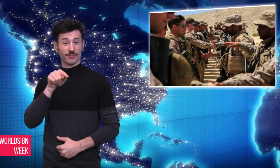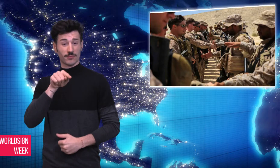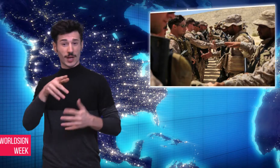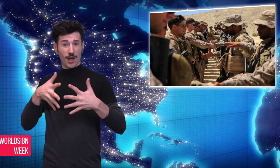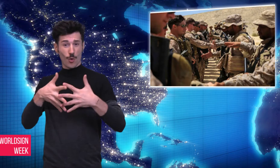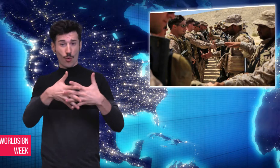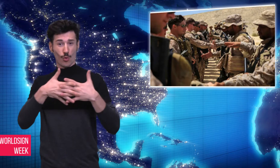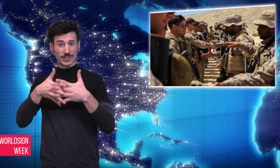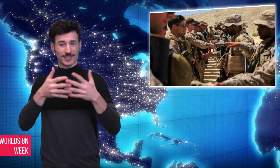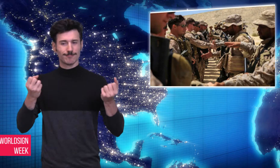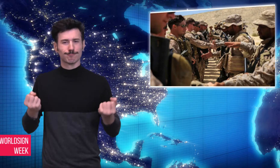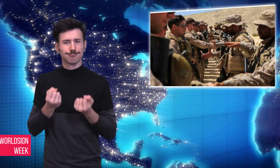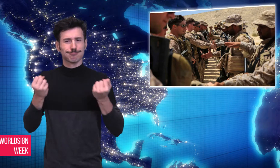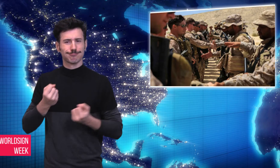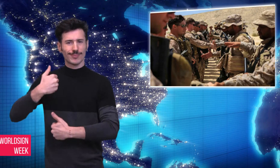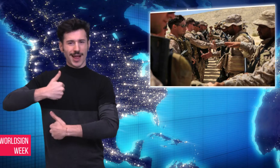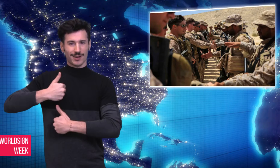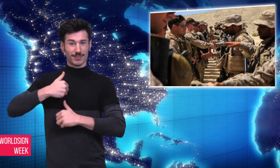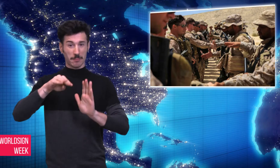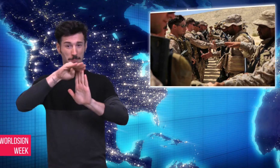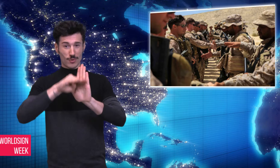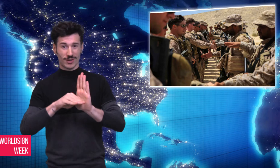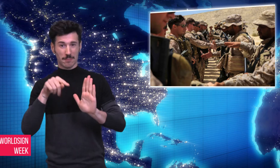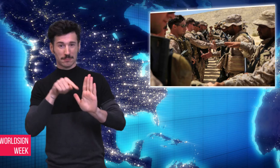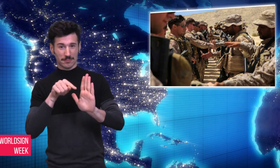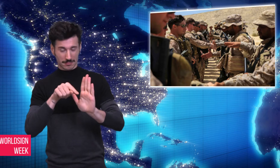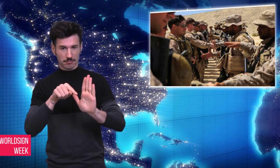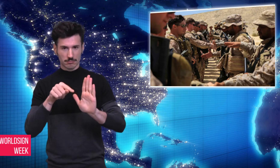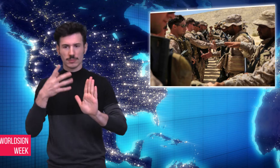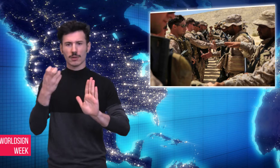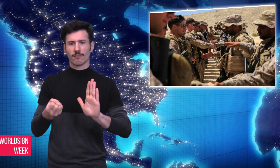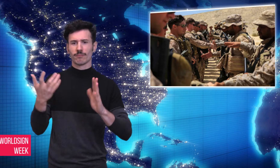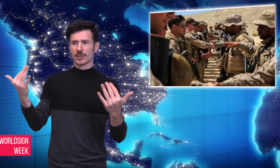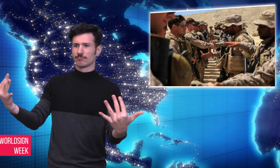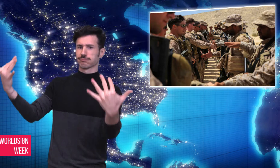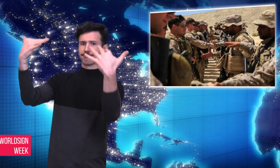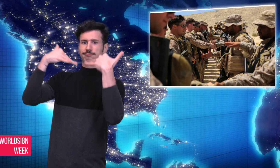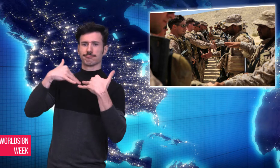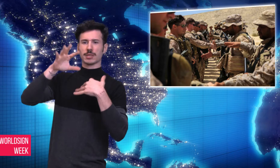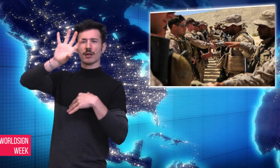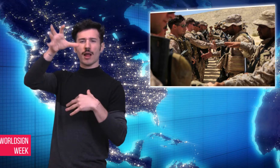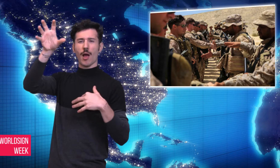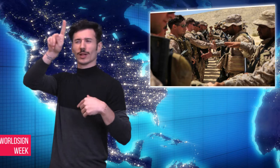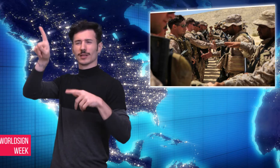More than 5,000 foreigners are participating in US